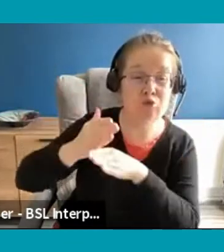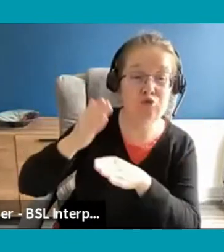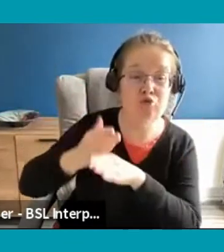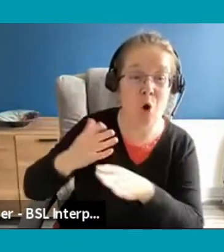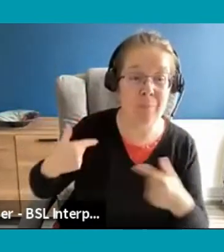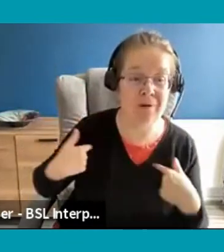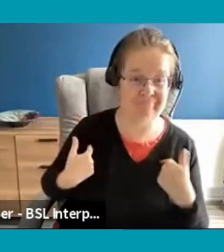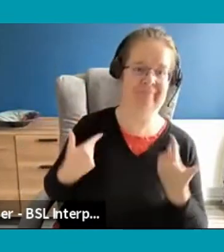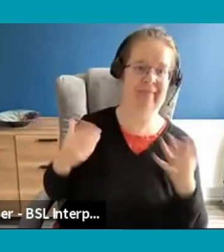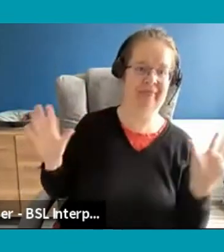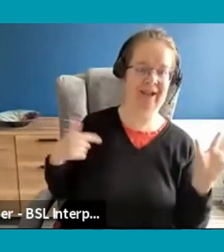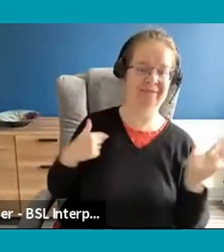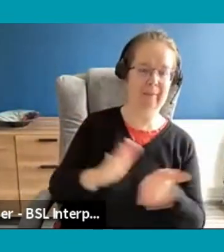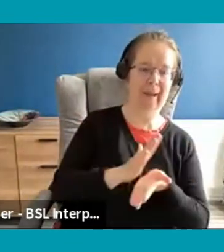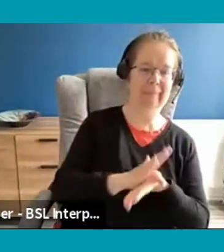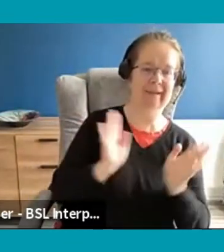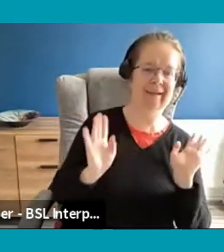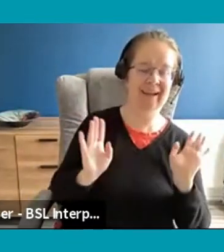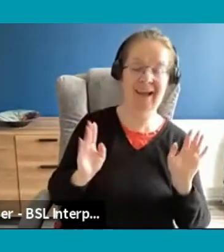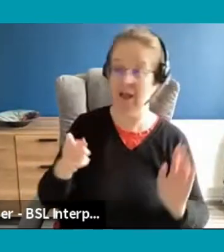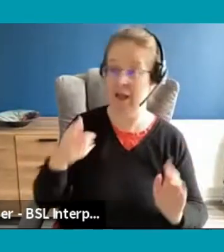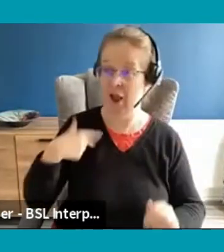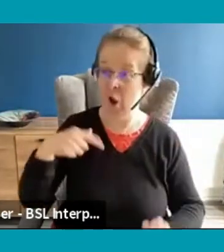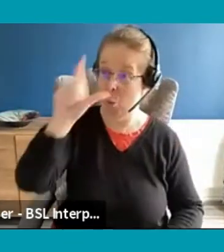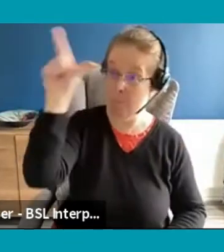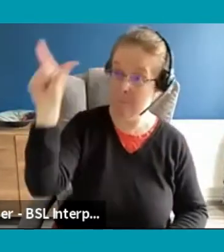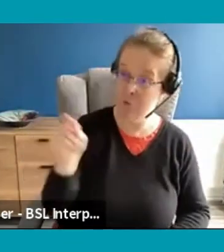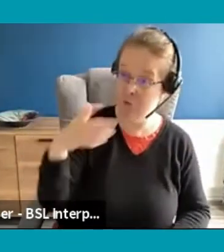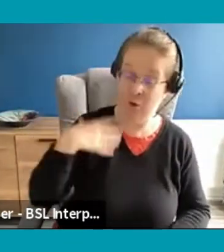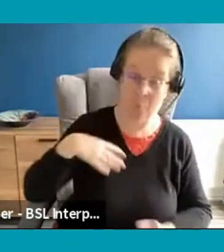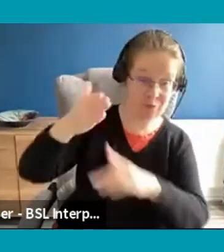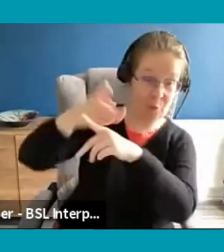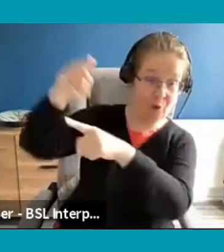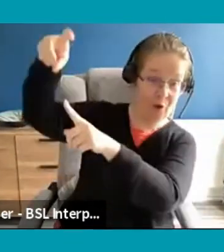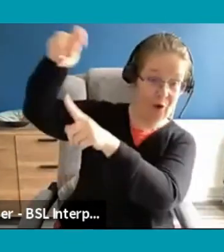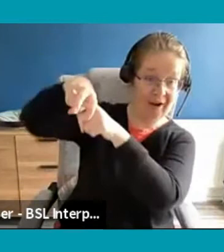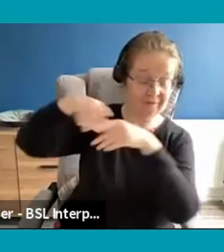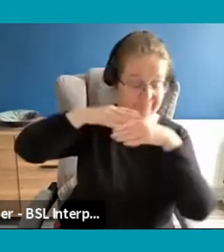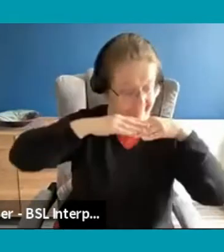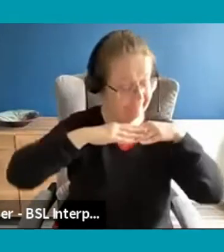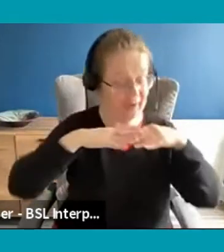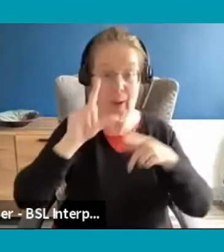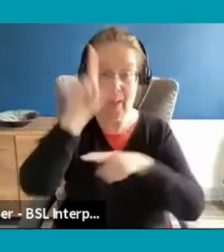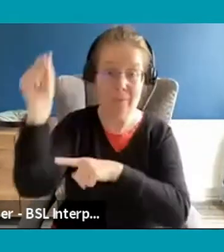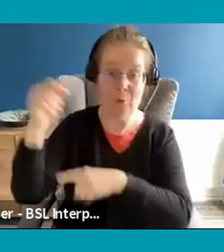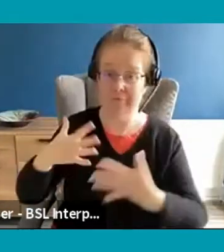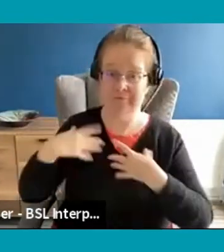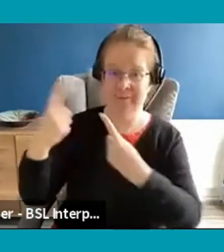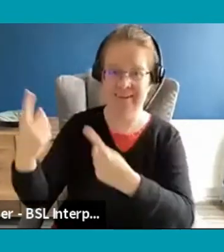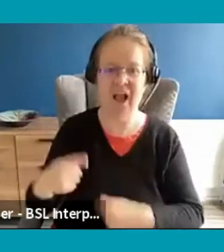travel to go to the moon, but if you want to go and work there, it's no problem for me. Let's all go and work on the moon! You sold it to me Steve